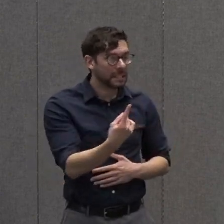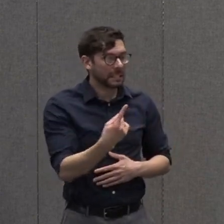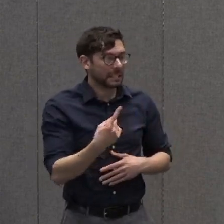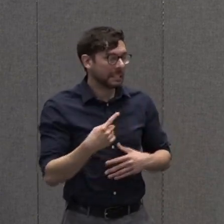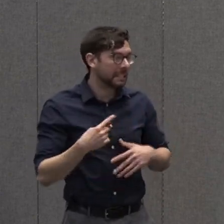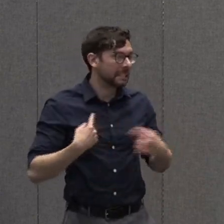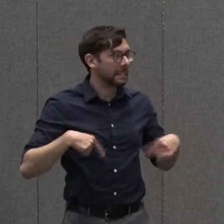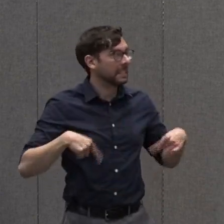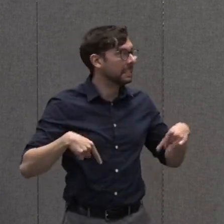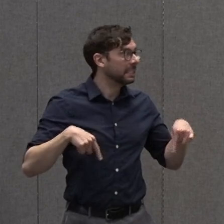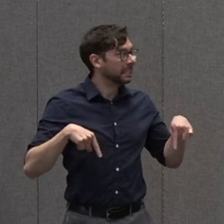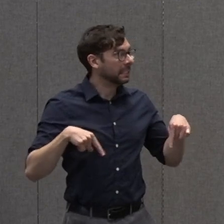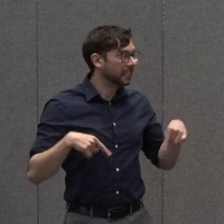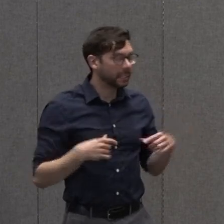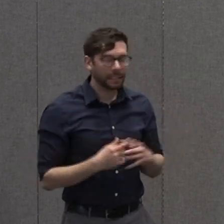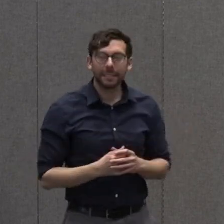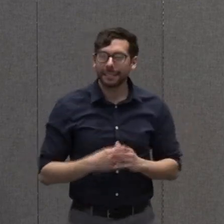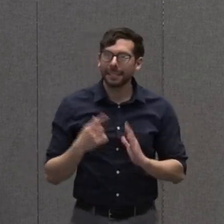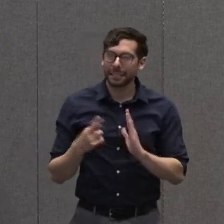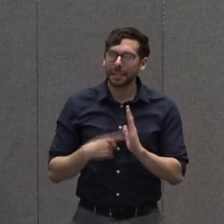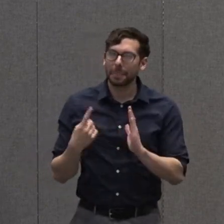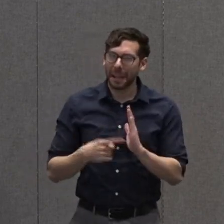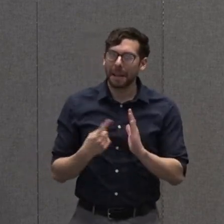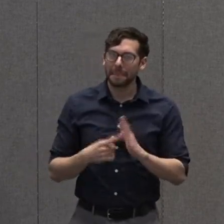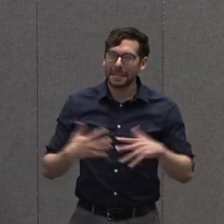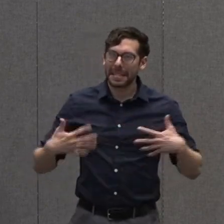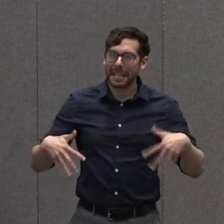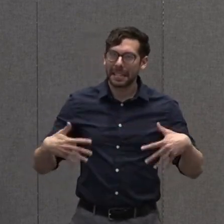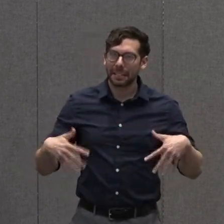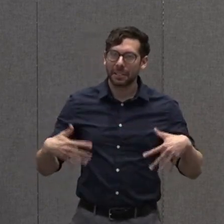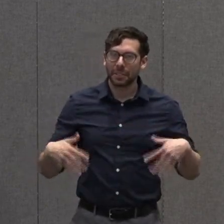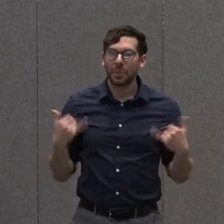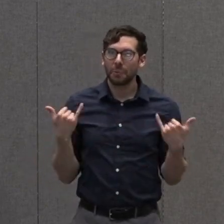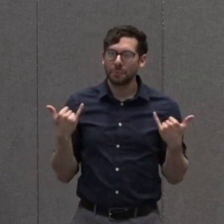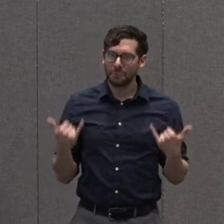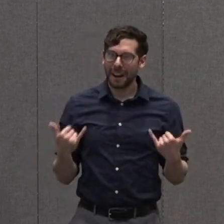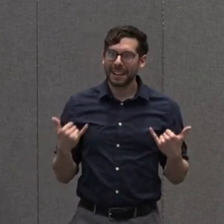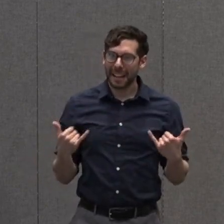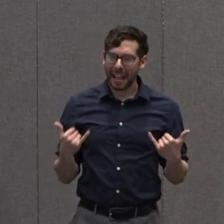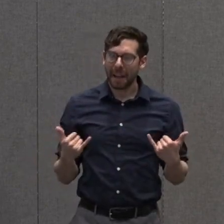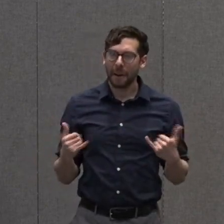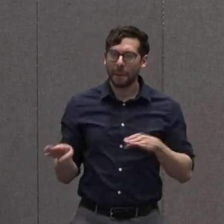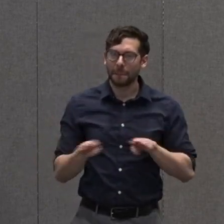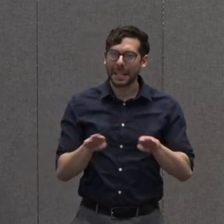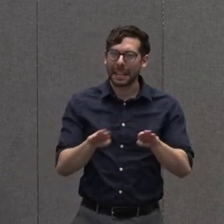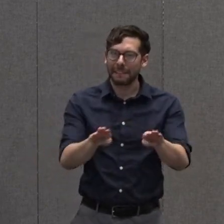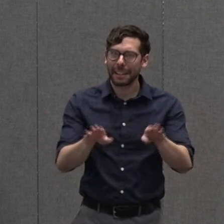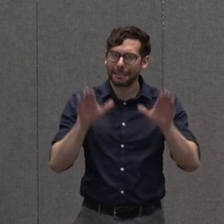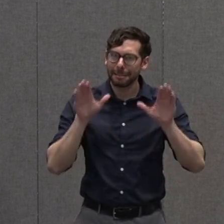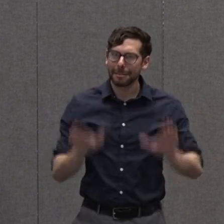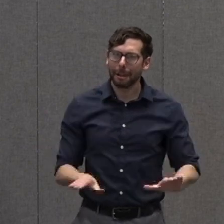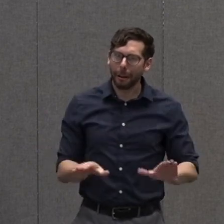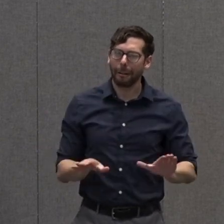of course he's acting calm just to prove me wrong. Maybe he'll start to move around.